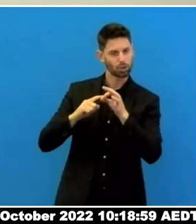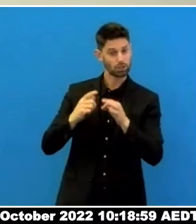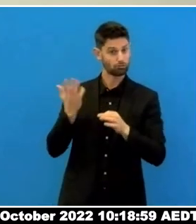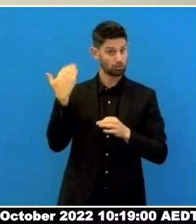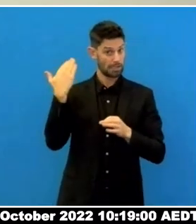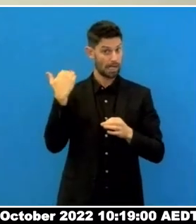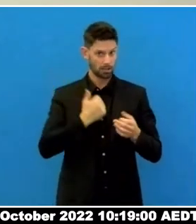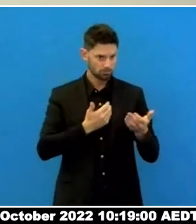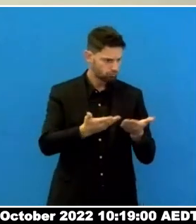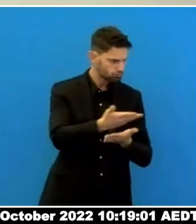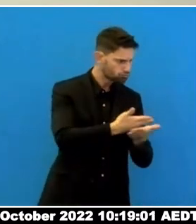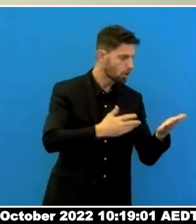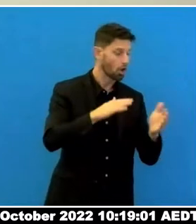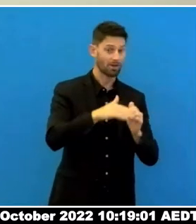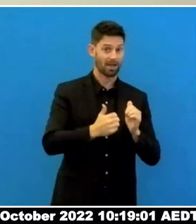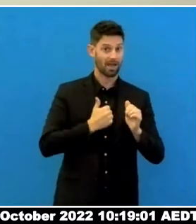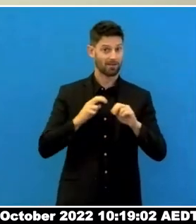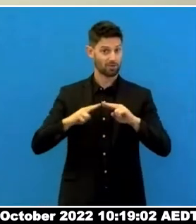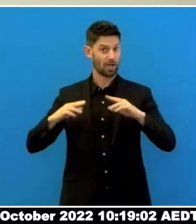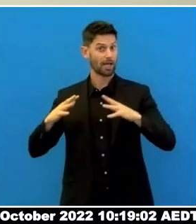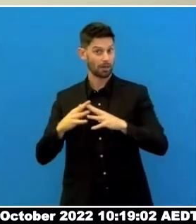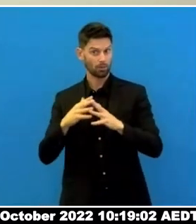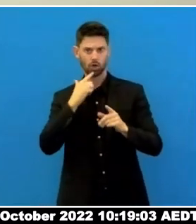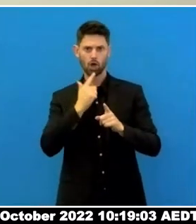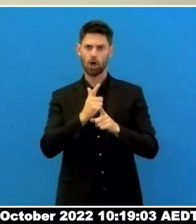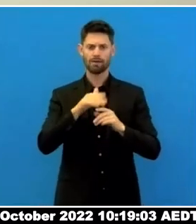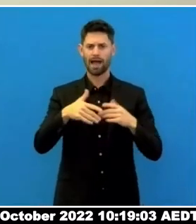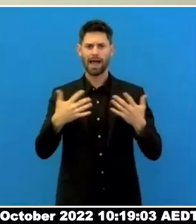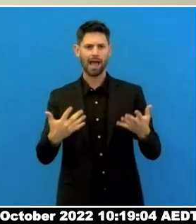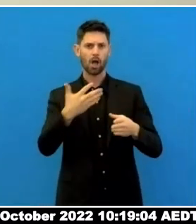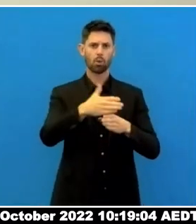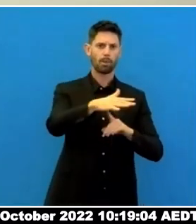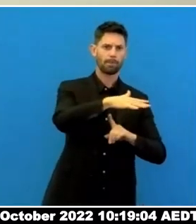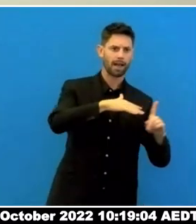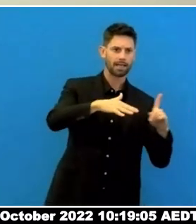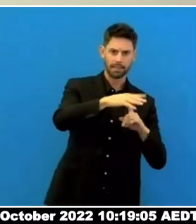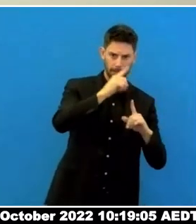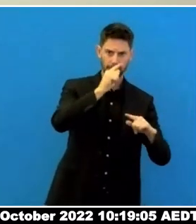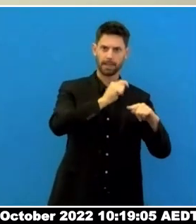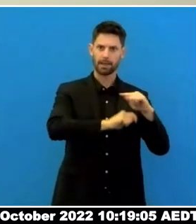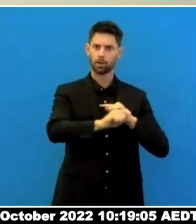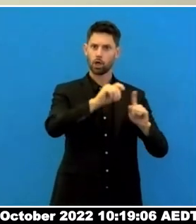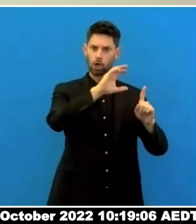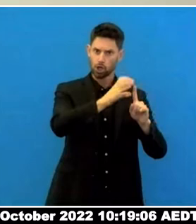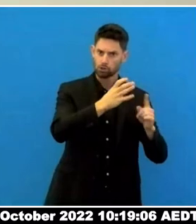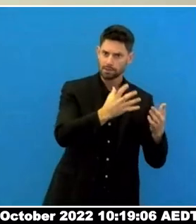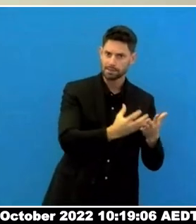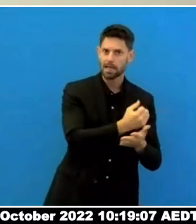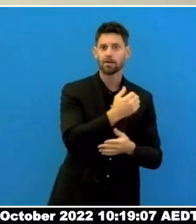from the framework that culturally safe workplaces and culturally safe services are the essential building blocks